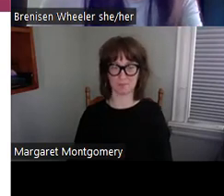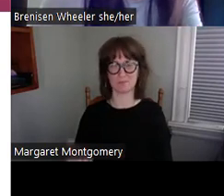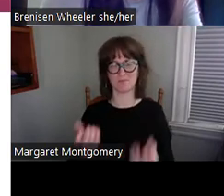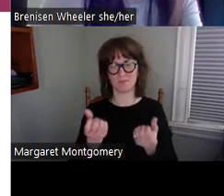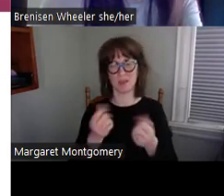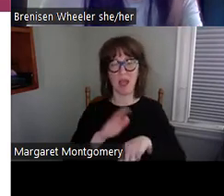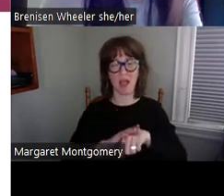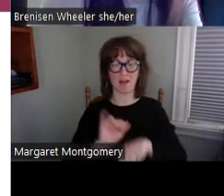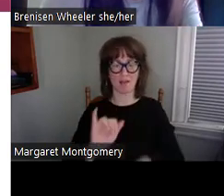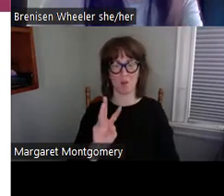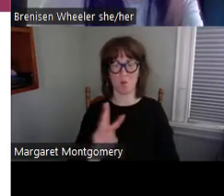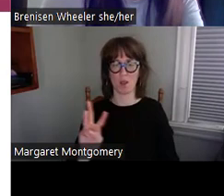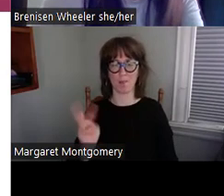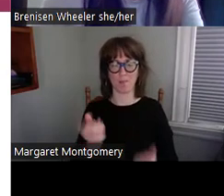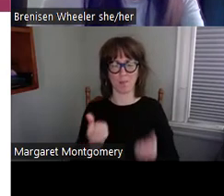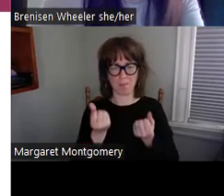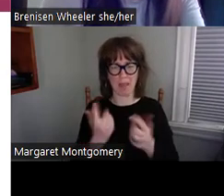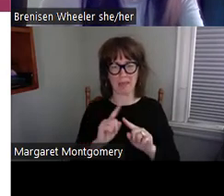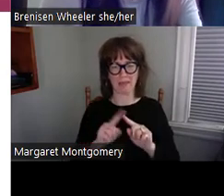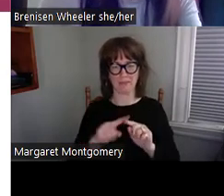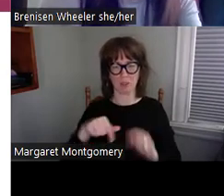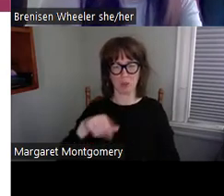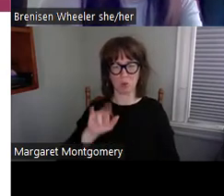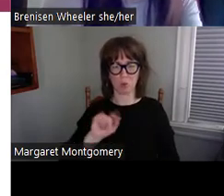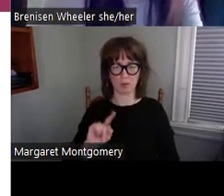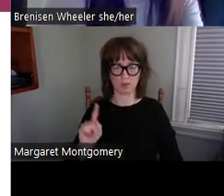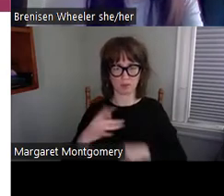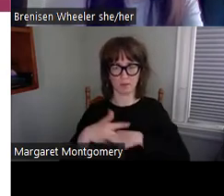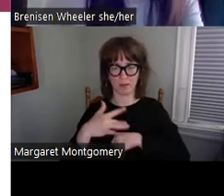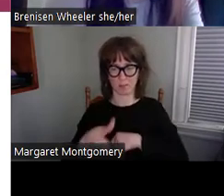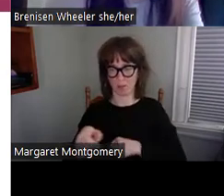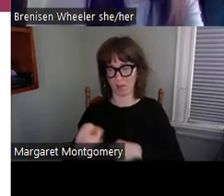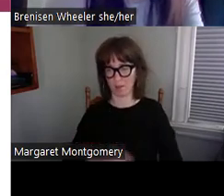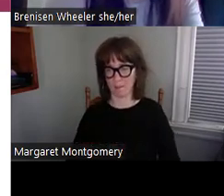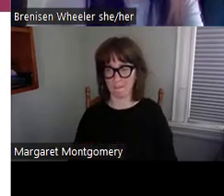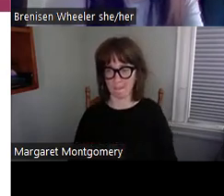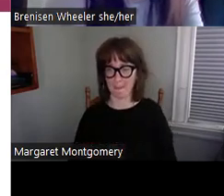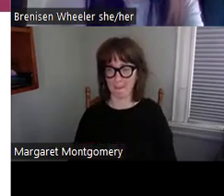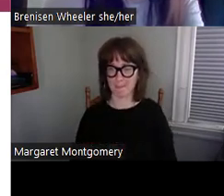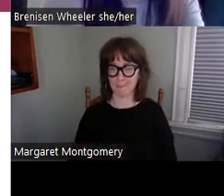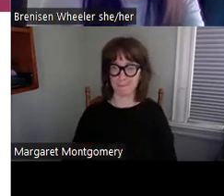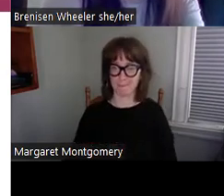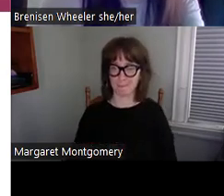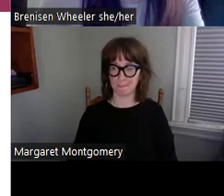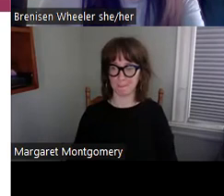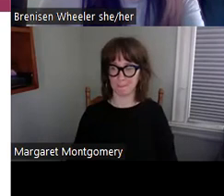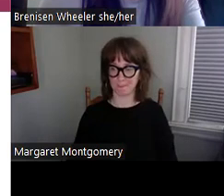12:40:26 So I will put that in the chat as well